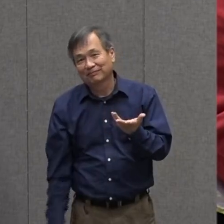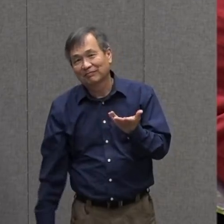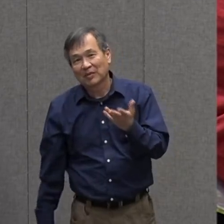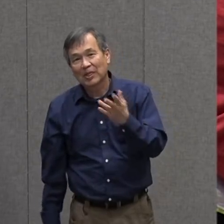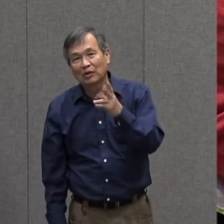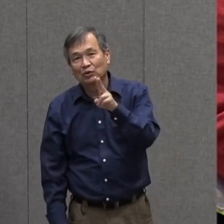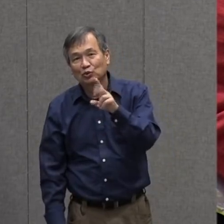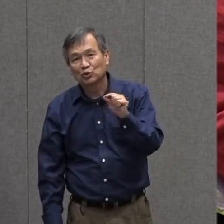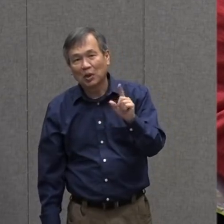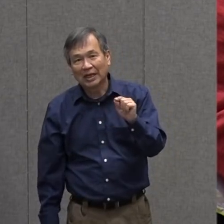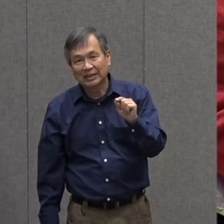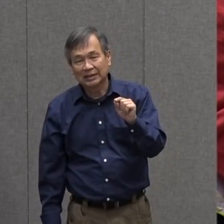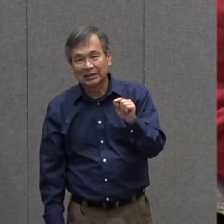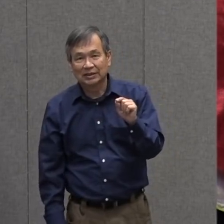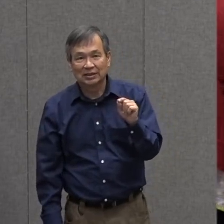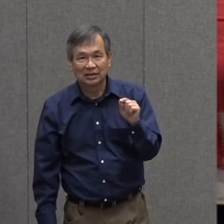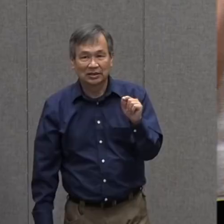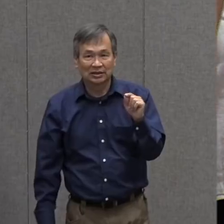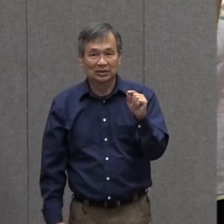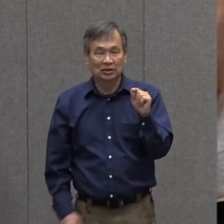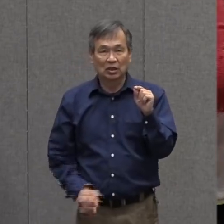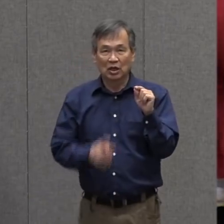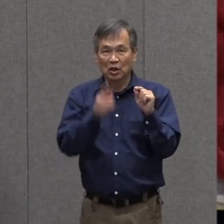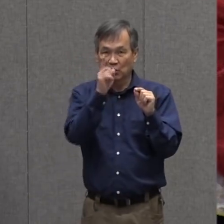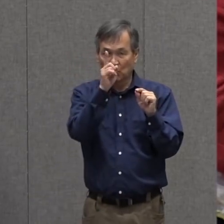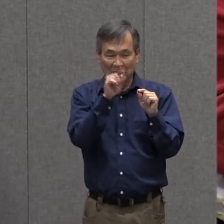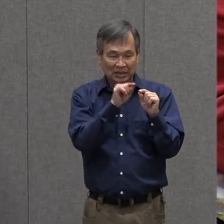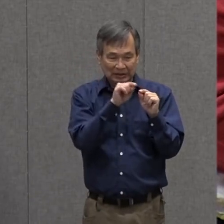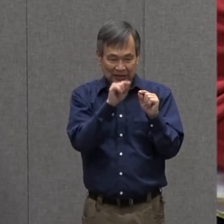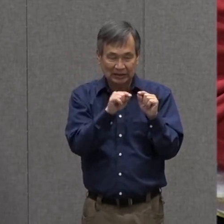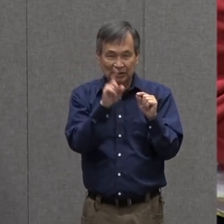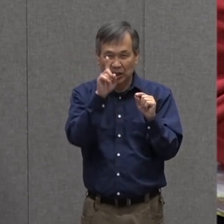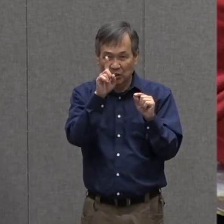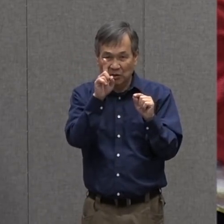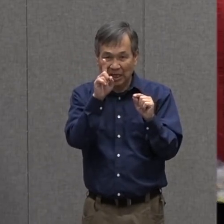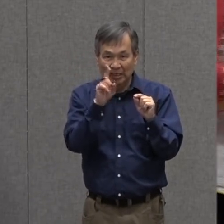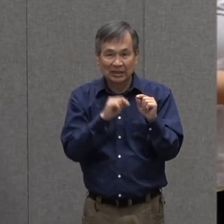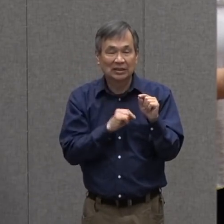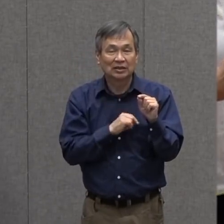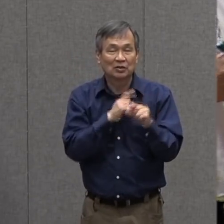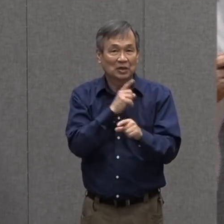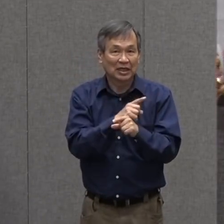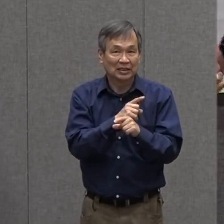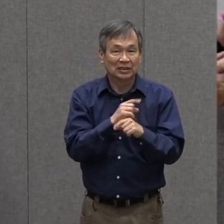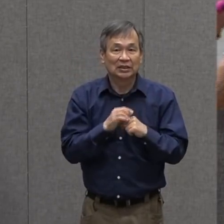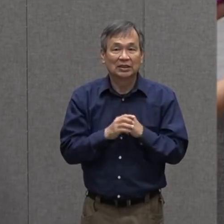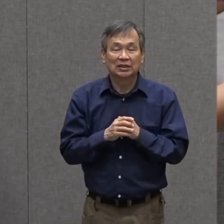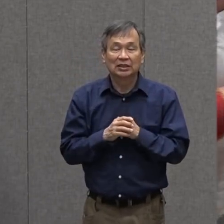Okay? I just have to do a tiny tiny jump. I jump one right, then I'm at 220.